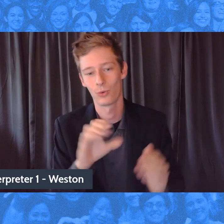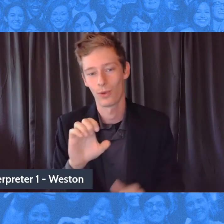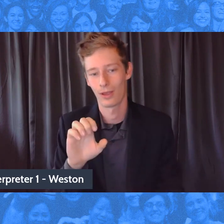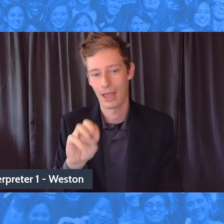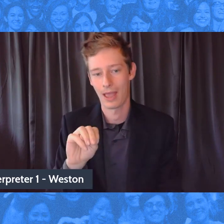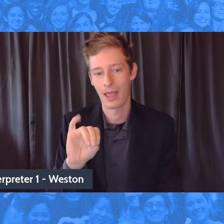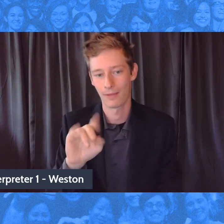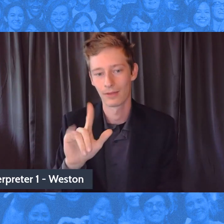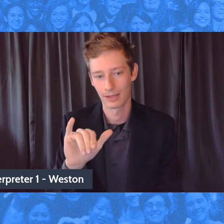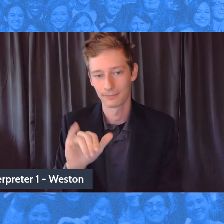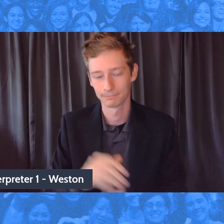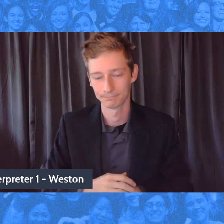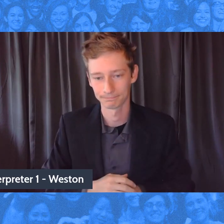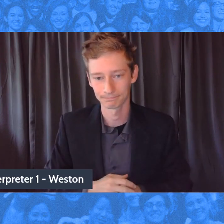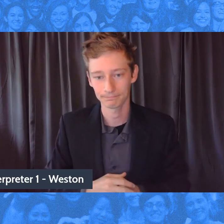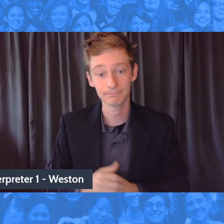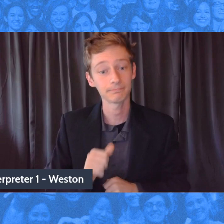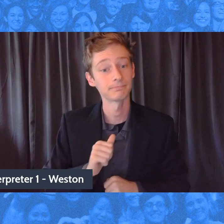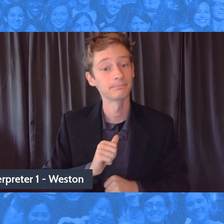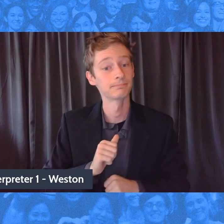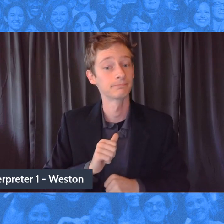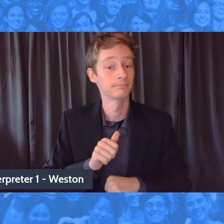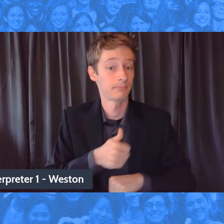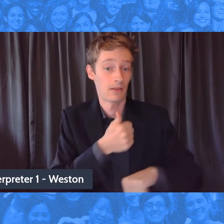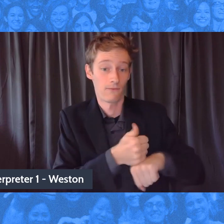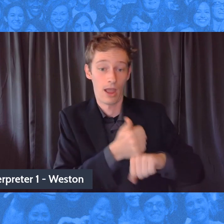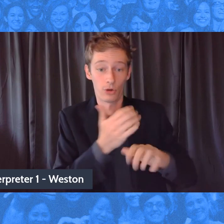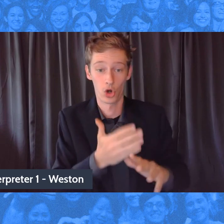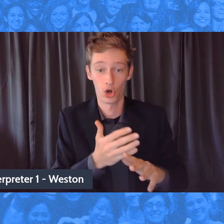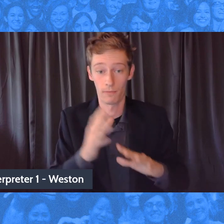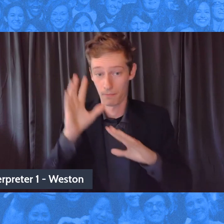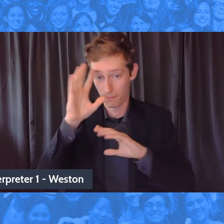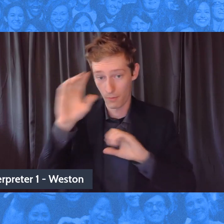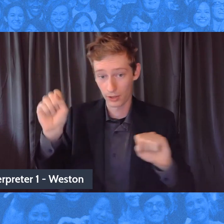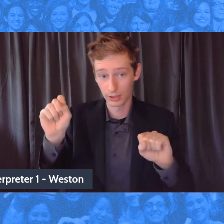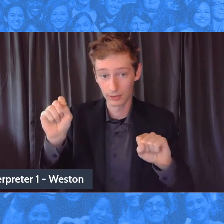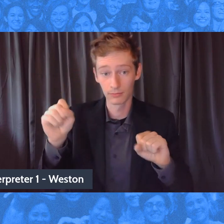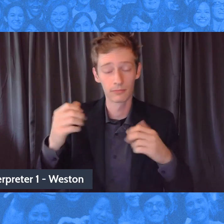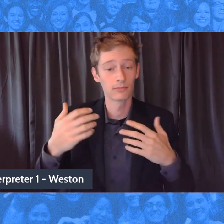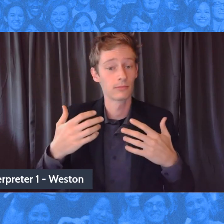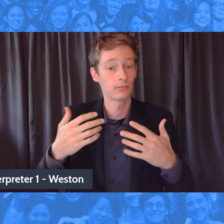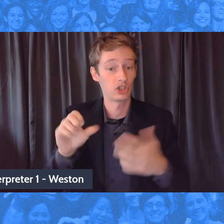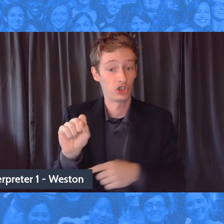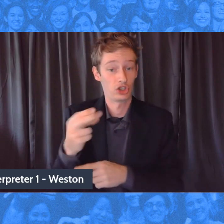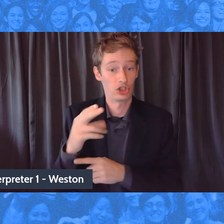As Founder and President of She the People, we're dedicated to building